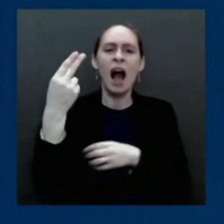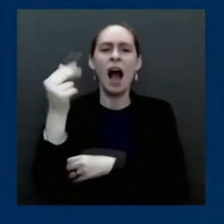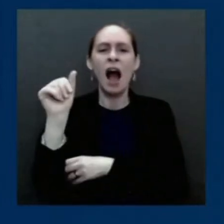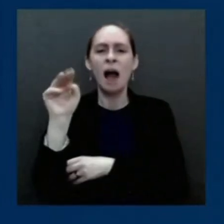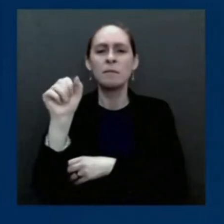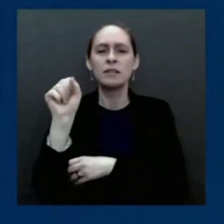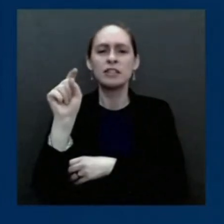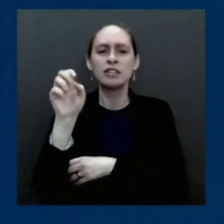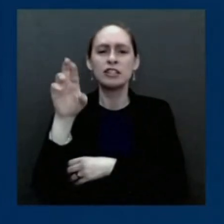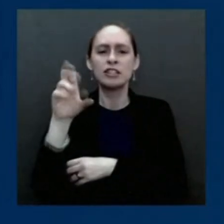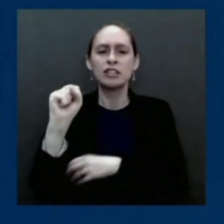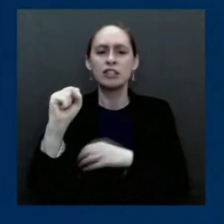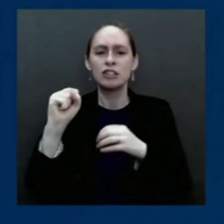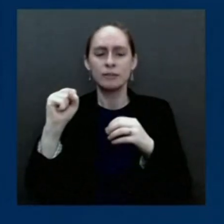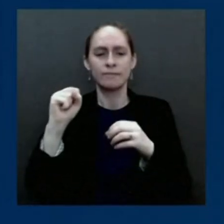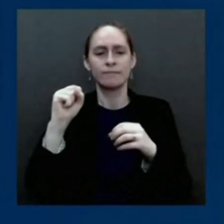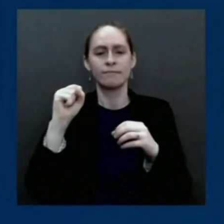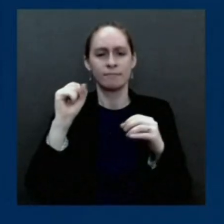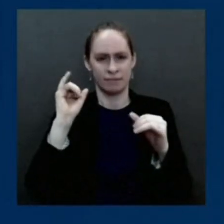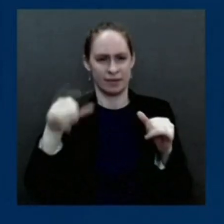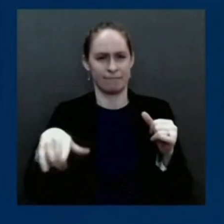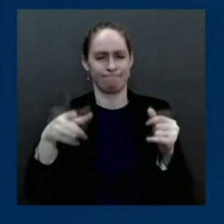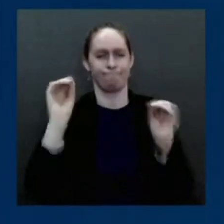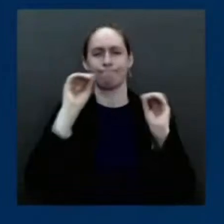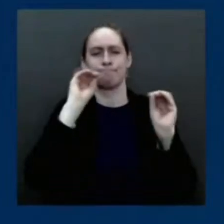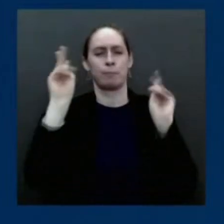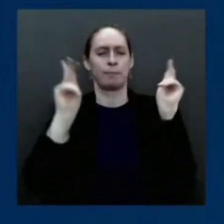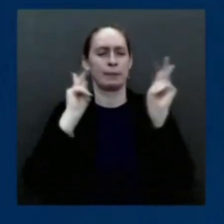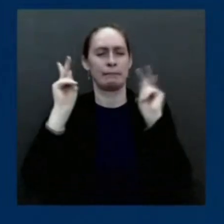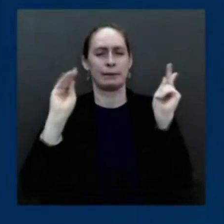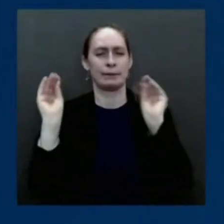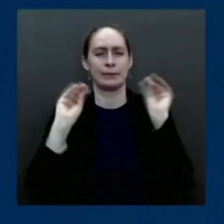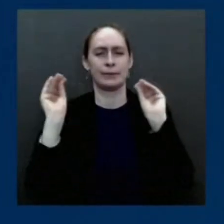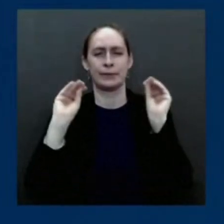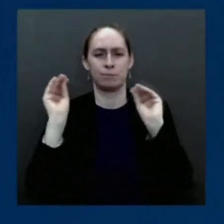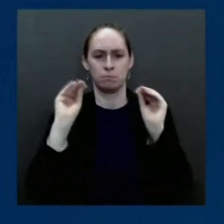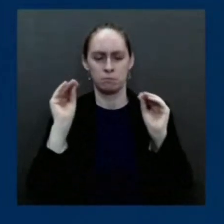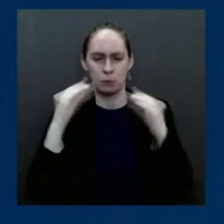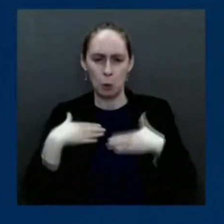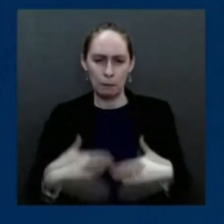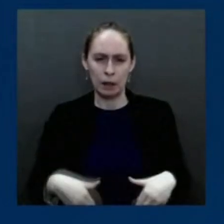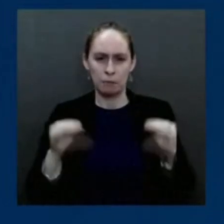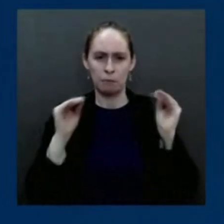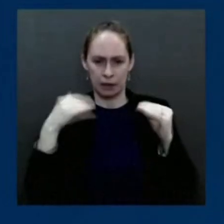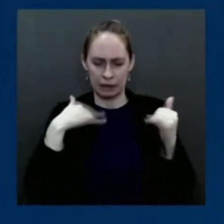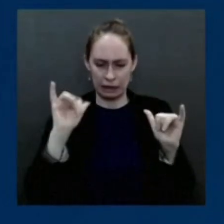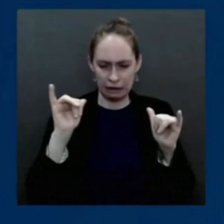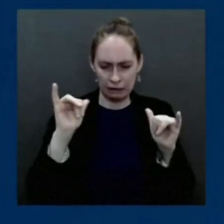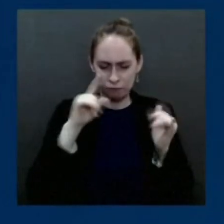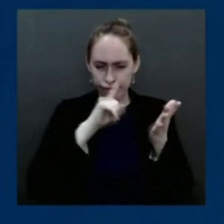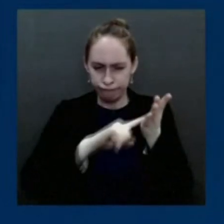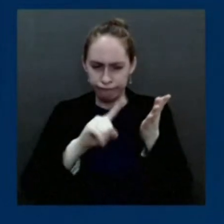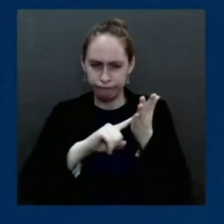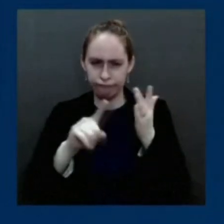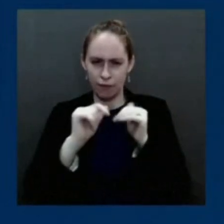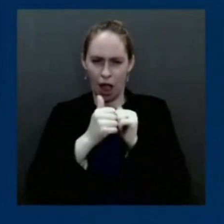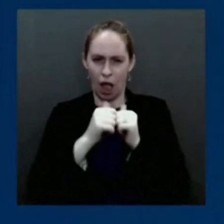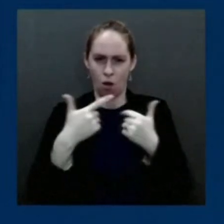RESEARCH CENTER AT NIH IN THE NON HUMAN PRIMATE MODEL ARE ON